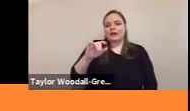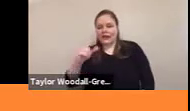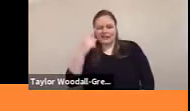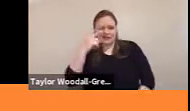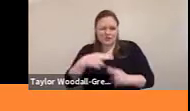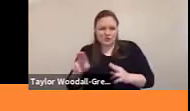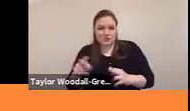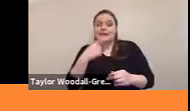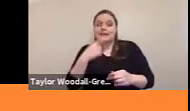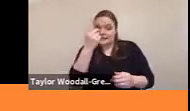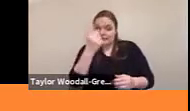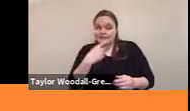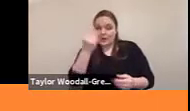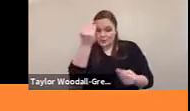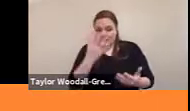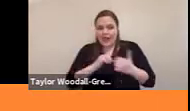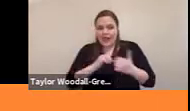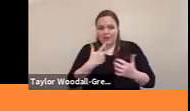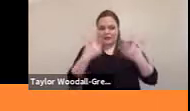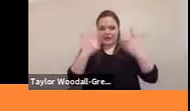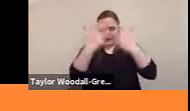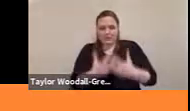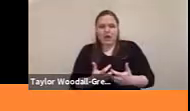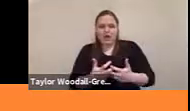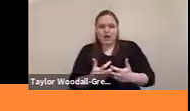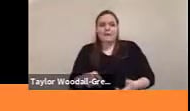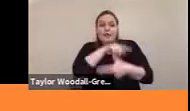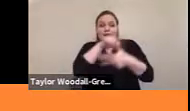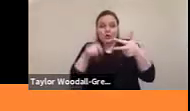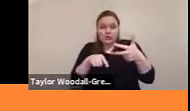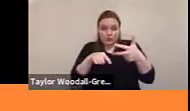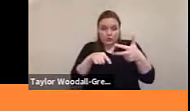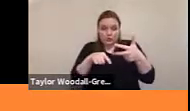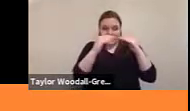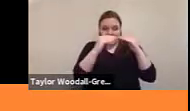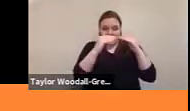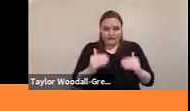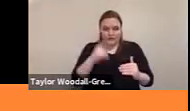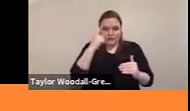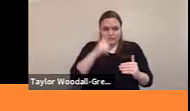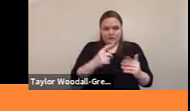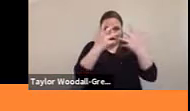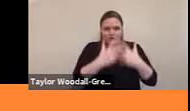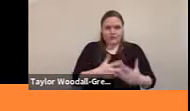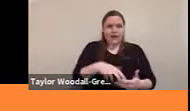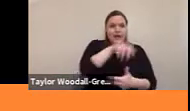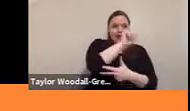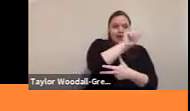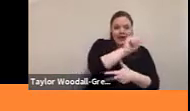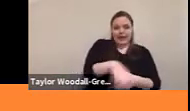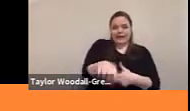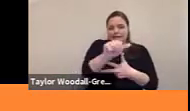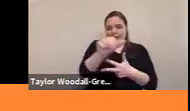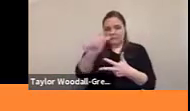There are three levels of conformance, A, AA and AAA and they range from minimum to strict.